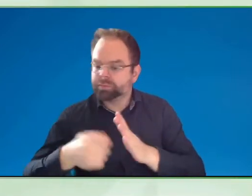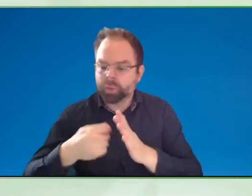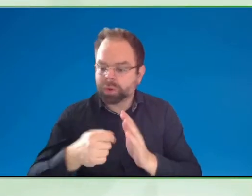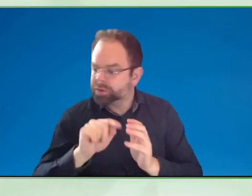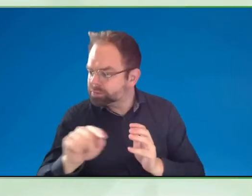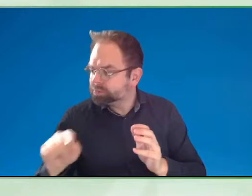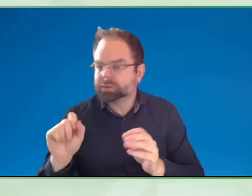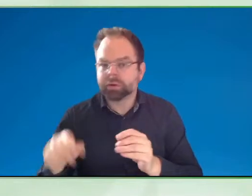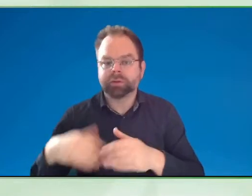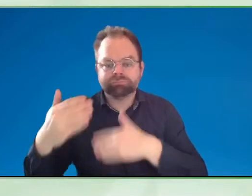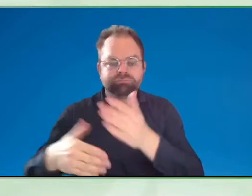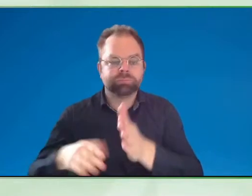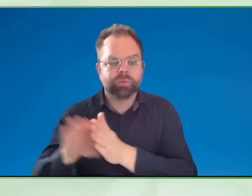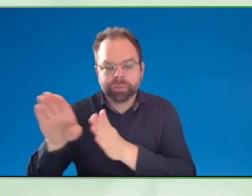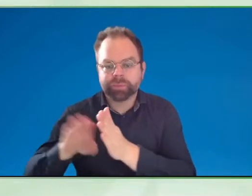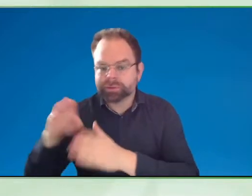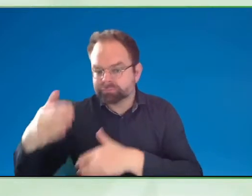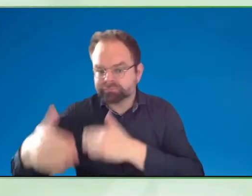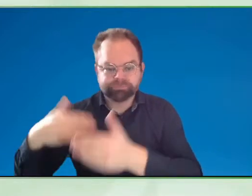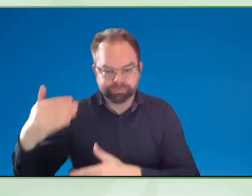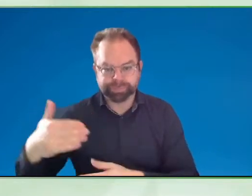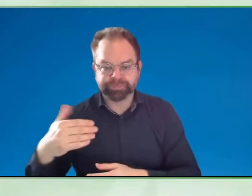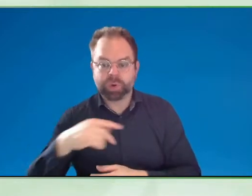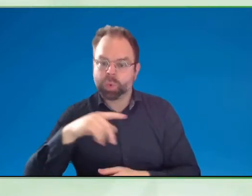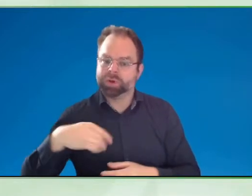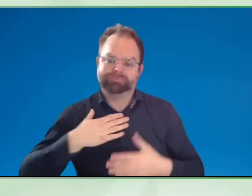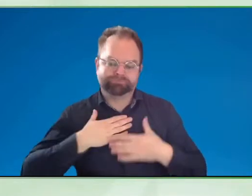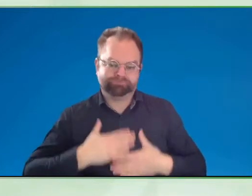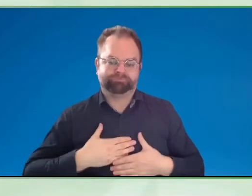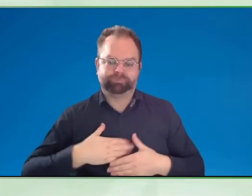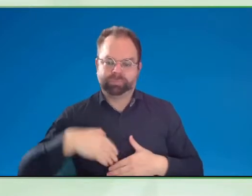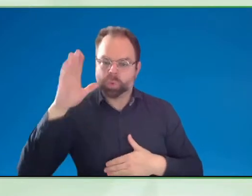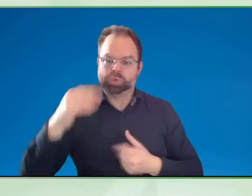challenges for students with disabilities. That is really interesting.